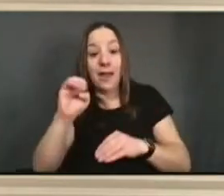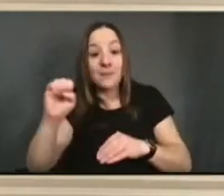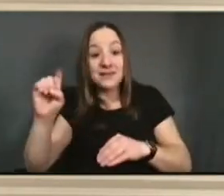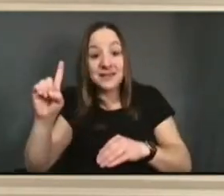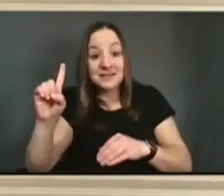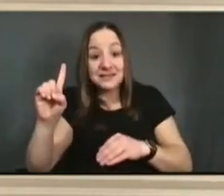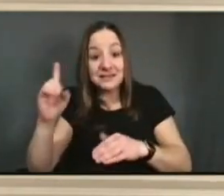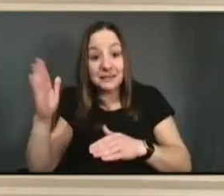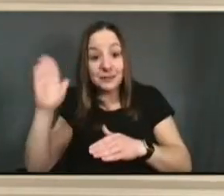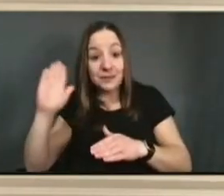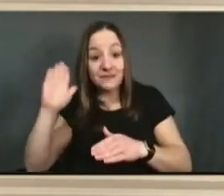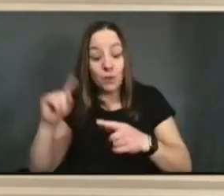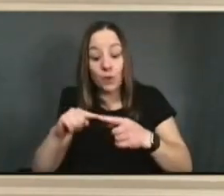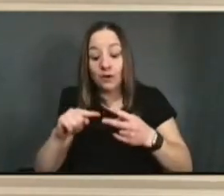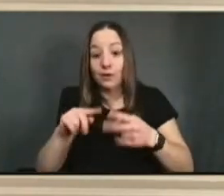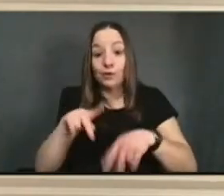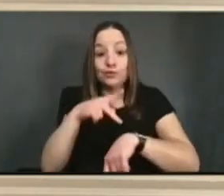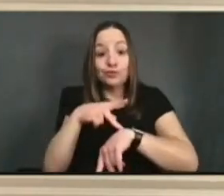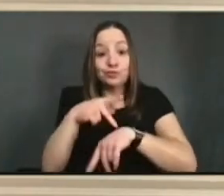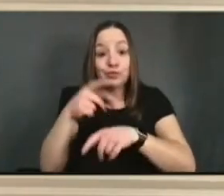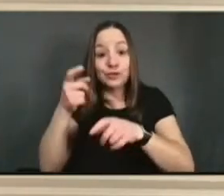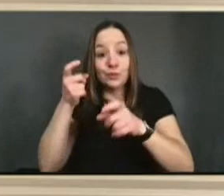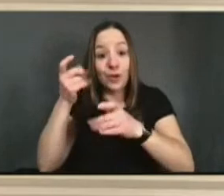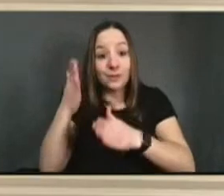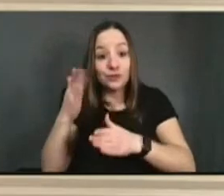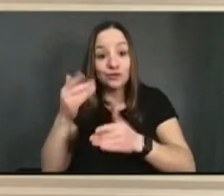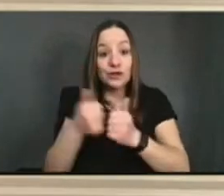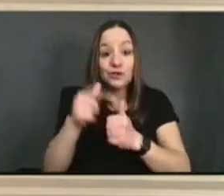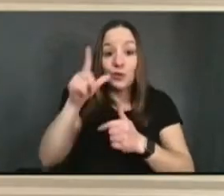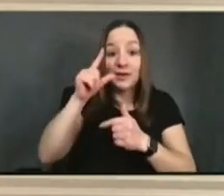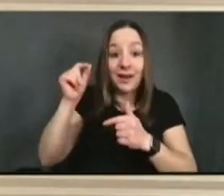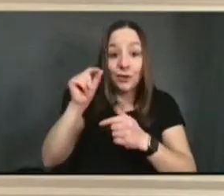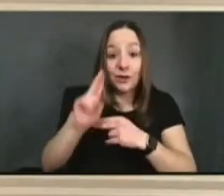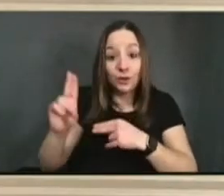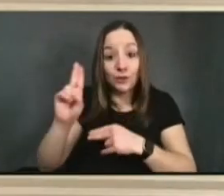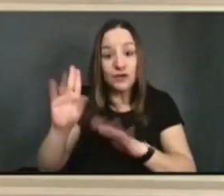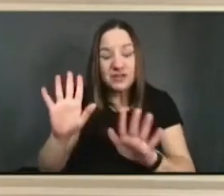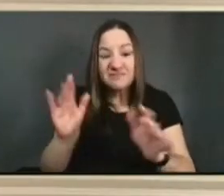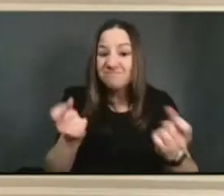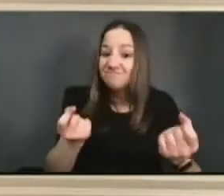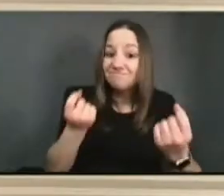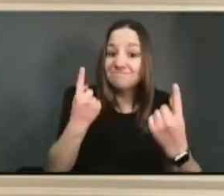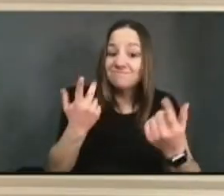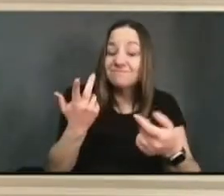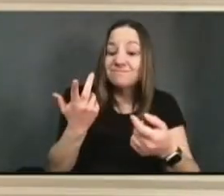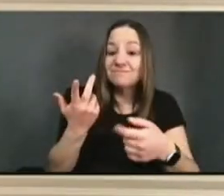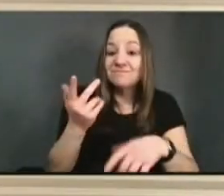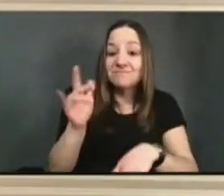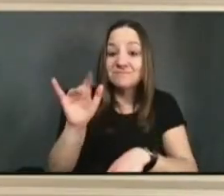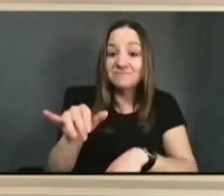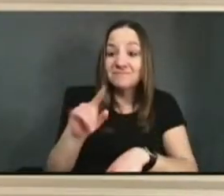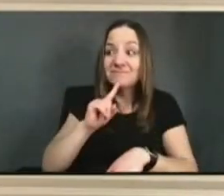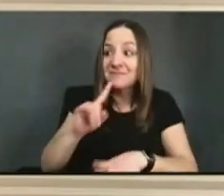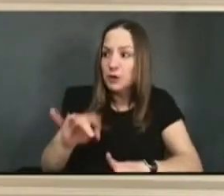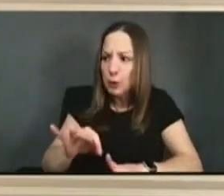Model Secondary school for the death and then was principal and university administrator with